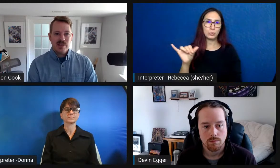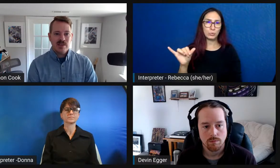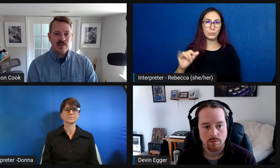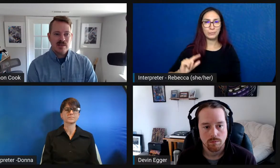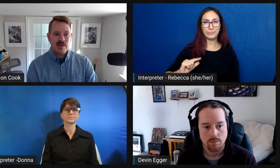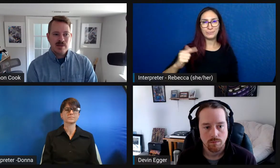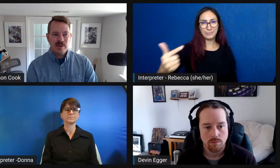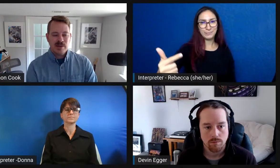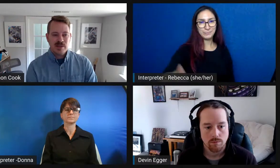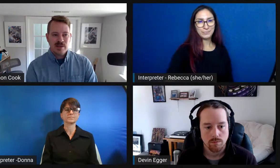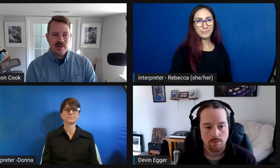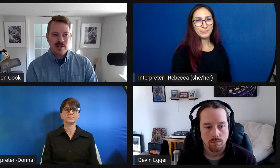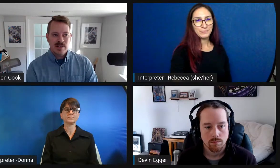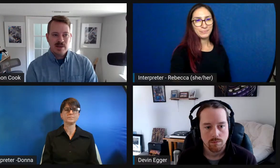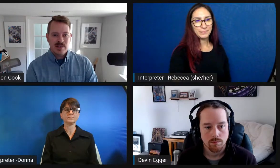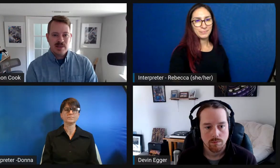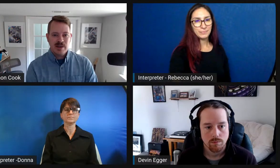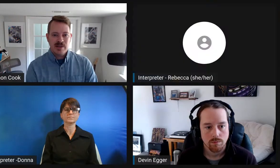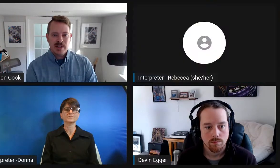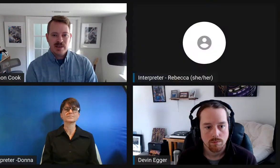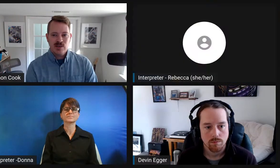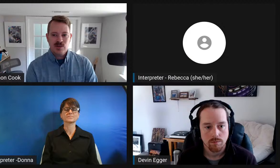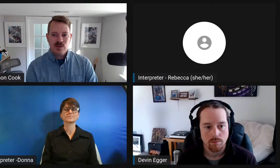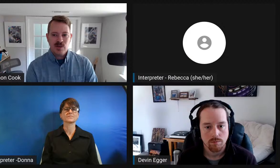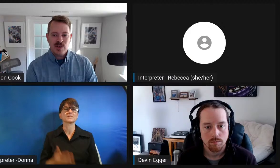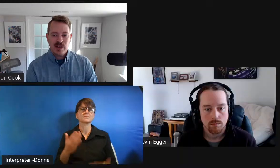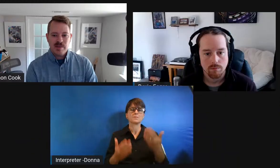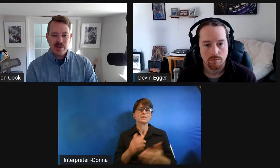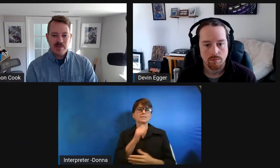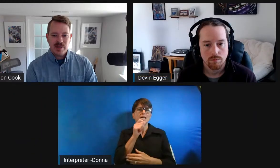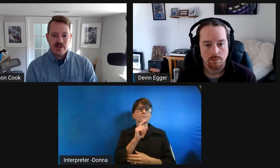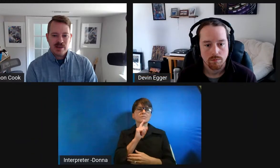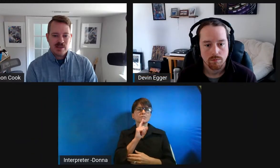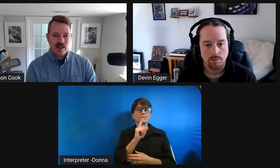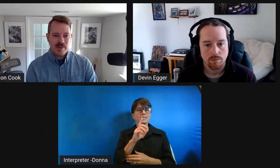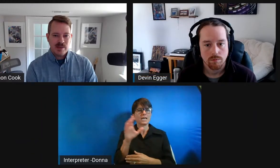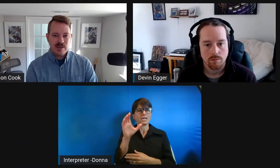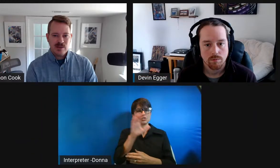With that being said, P Scroll Locking comes into play